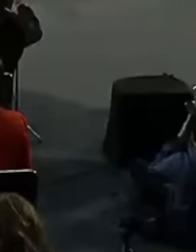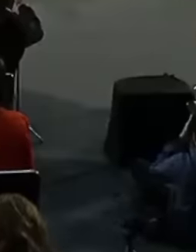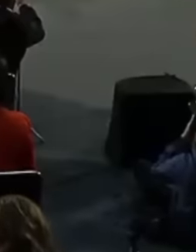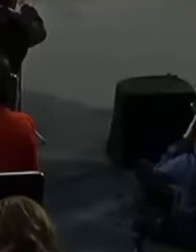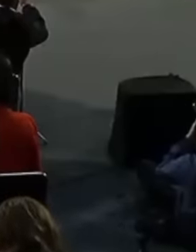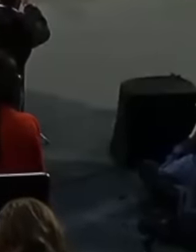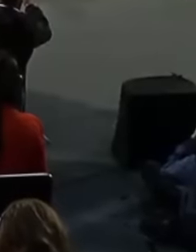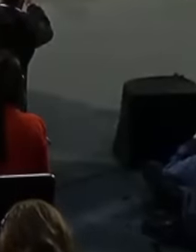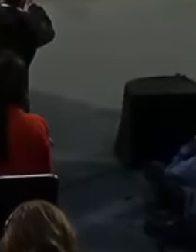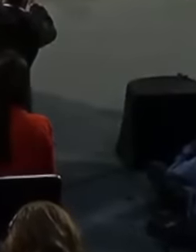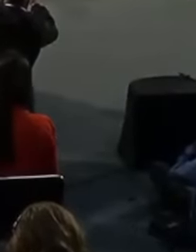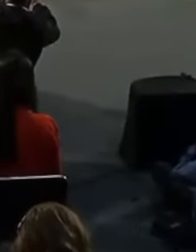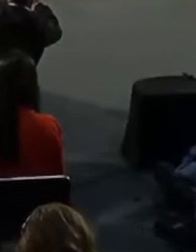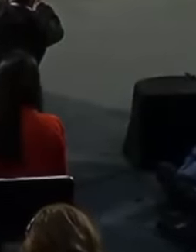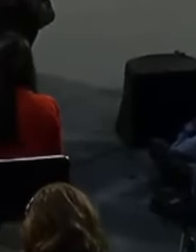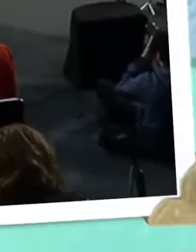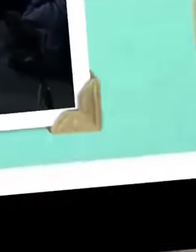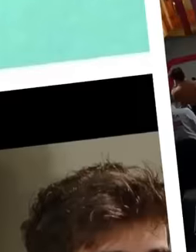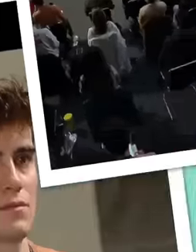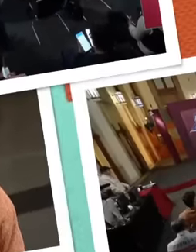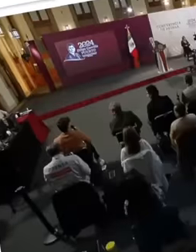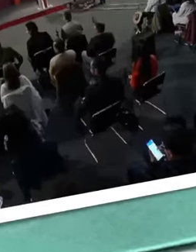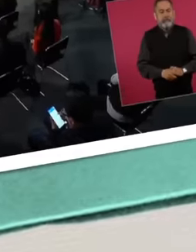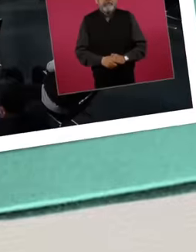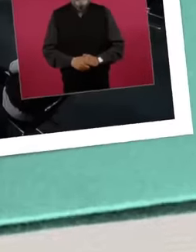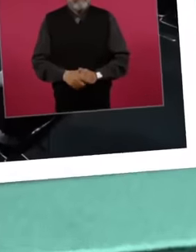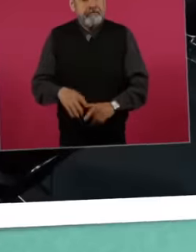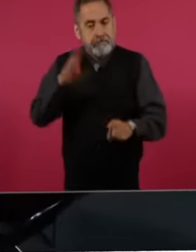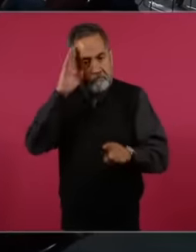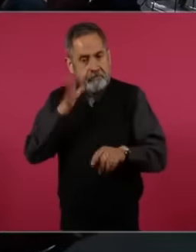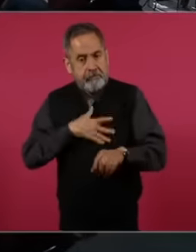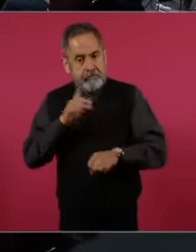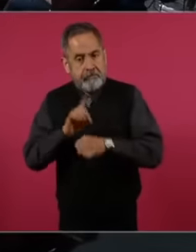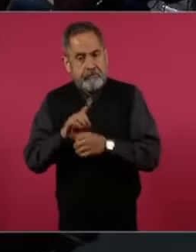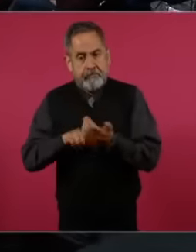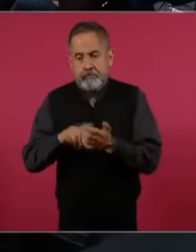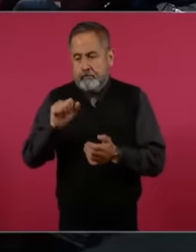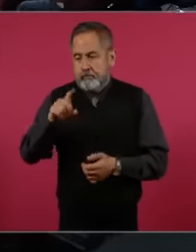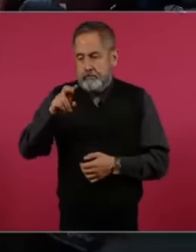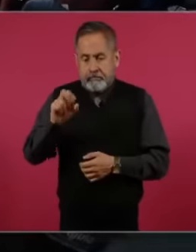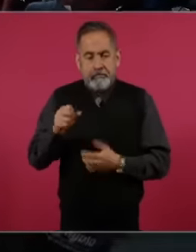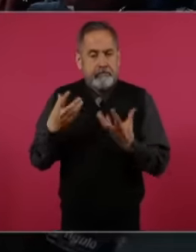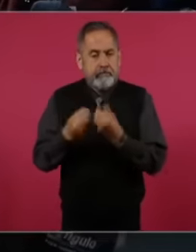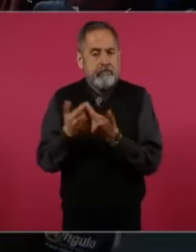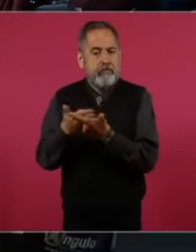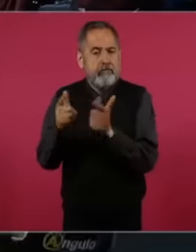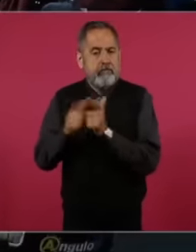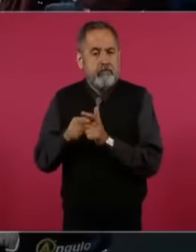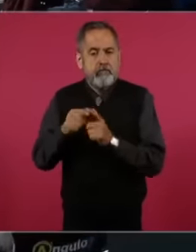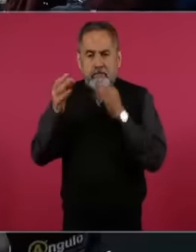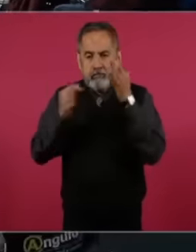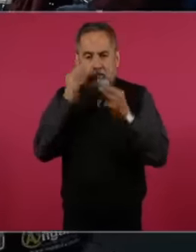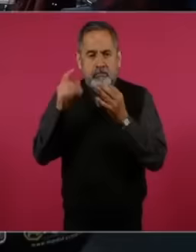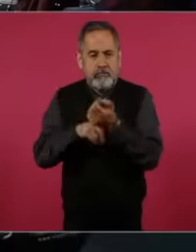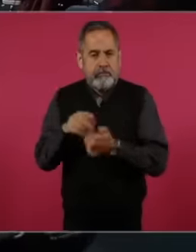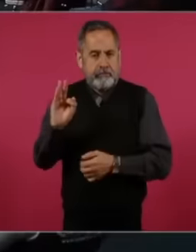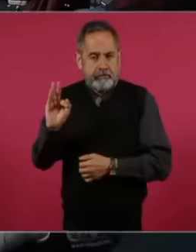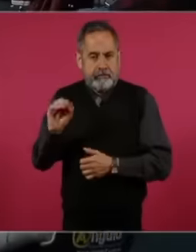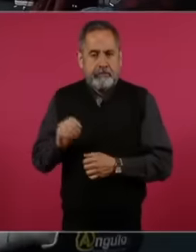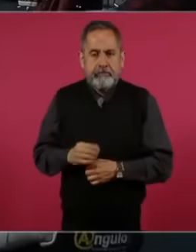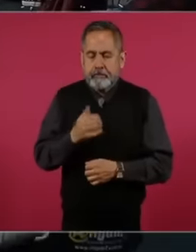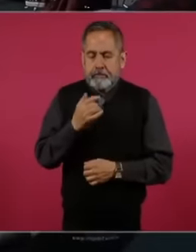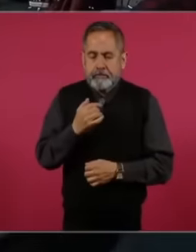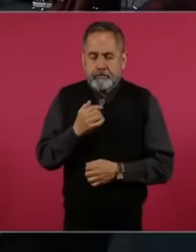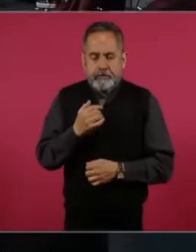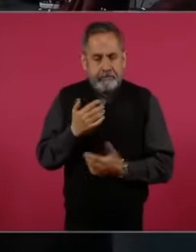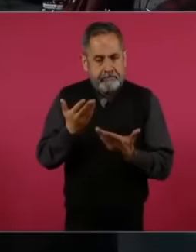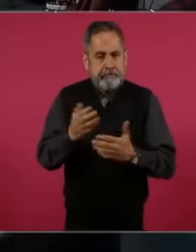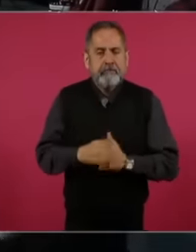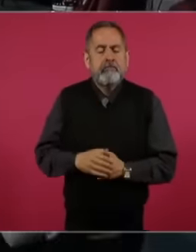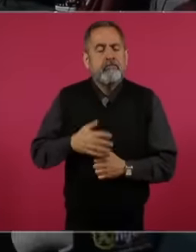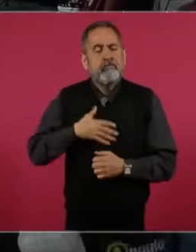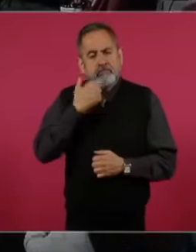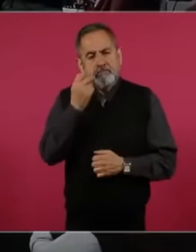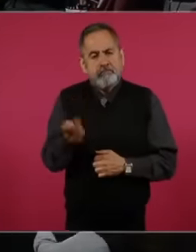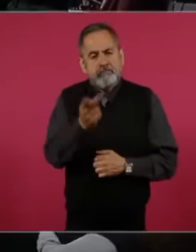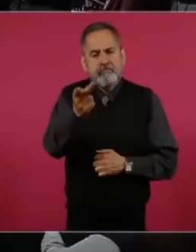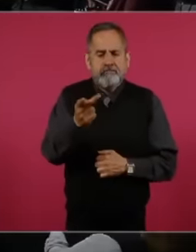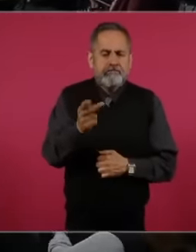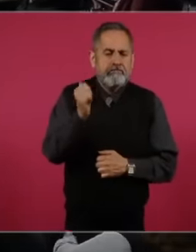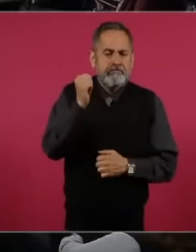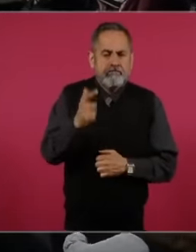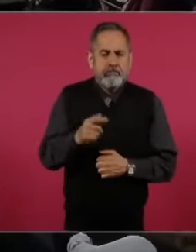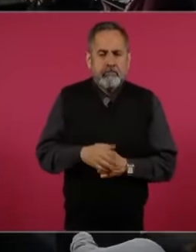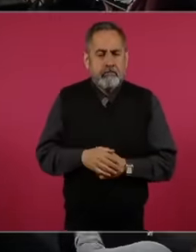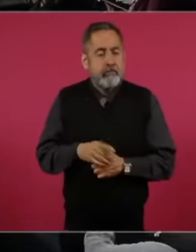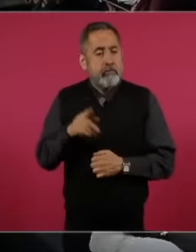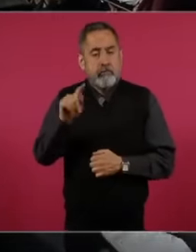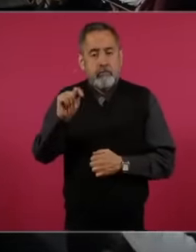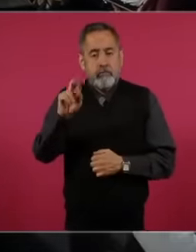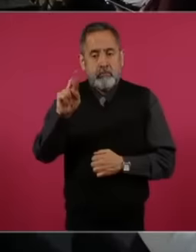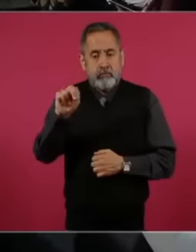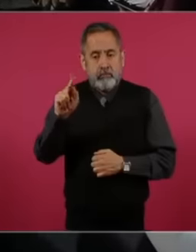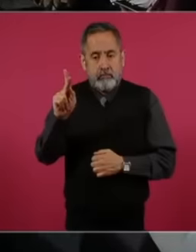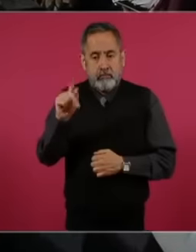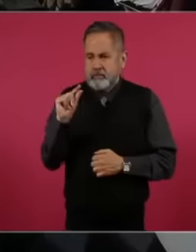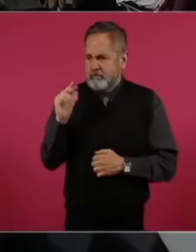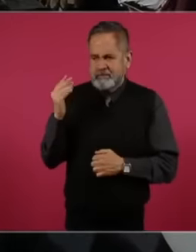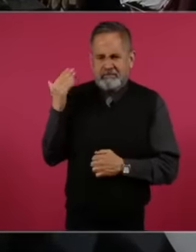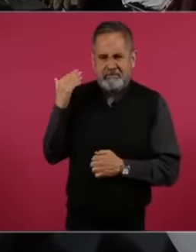Let's see about the agency. Excuse me, I wanted to comment on something. situation that Trump is doing this not through